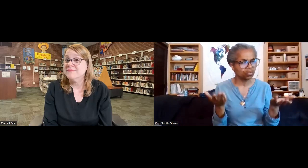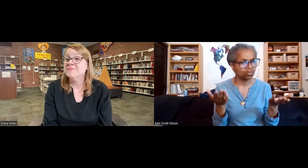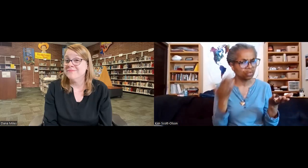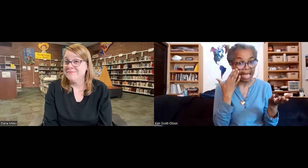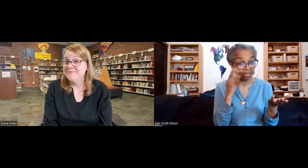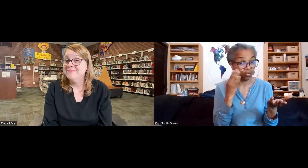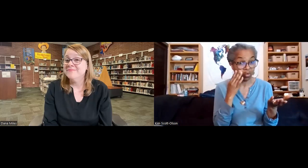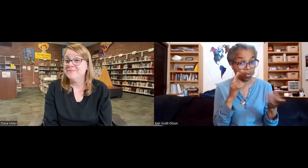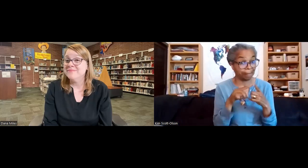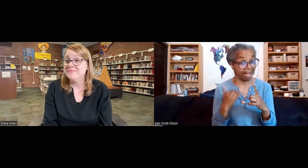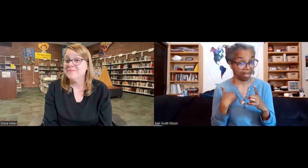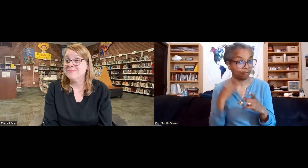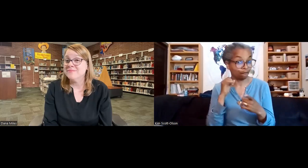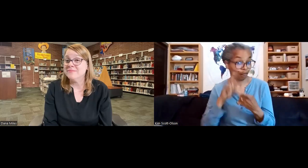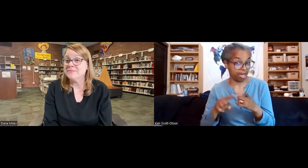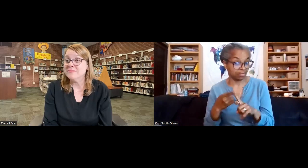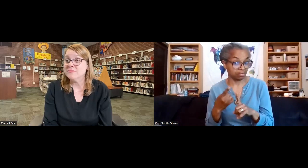I didn’t know personally, but I did have a friend